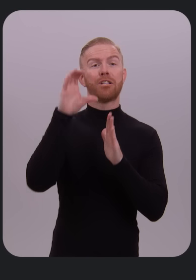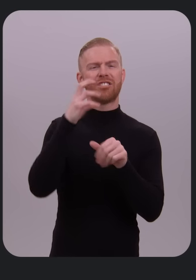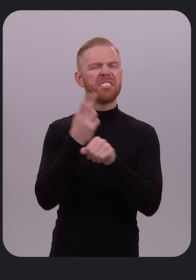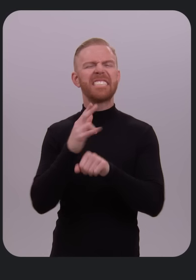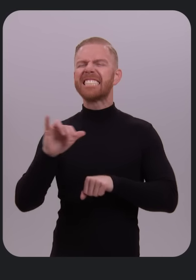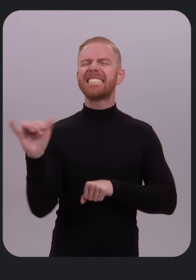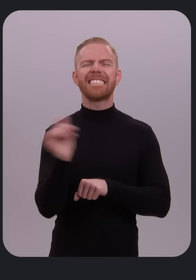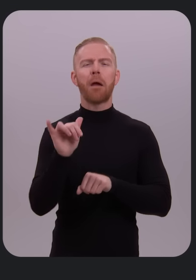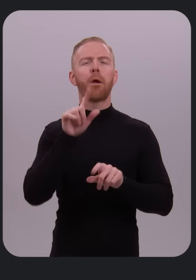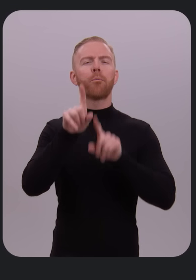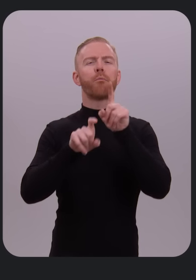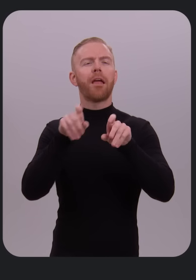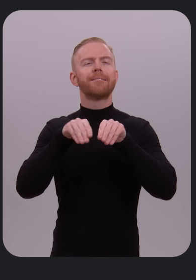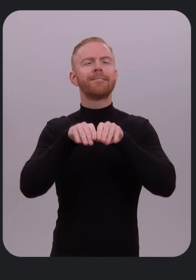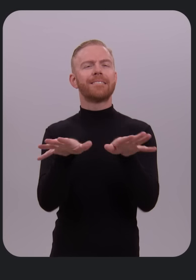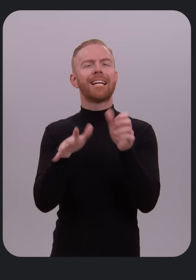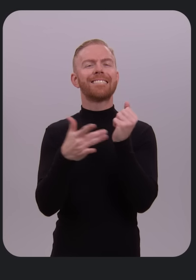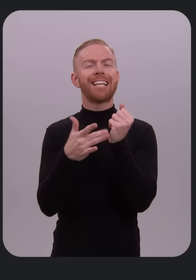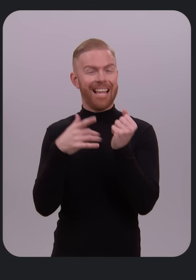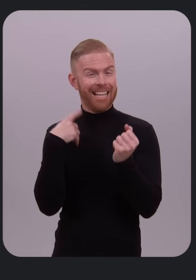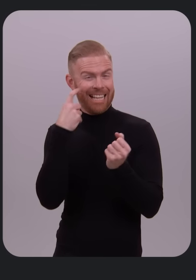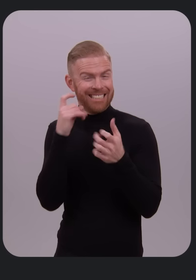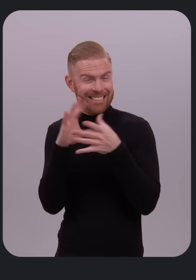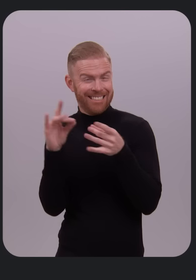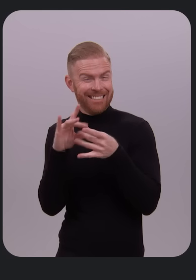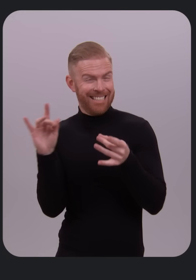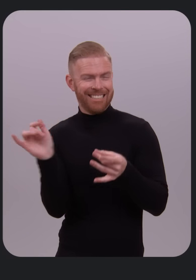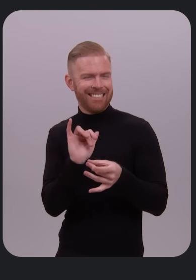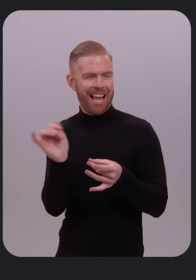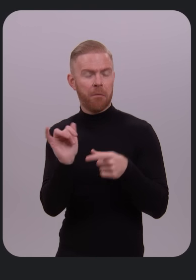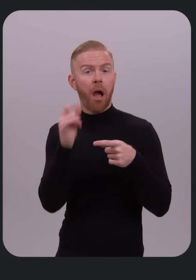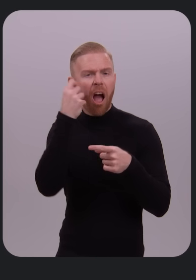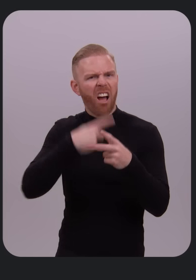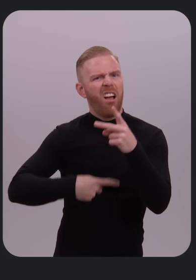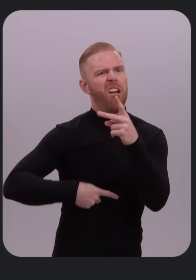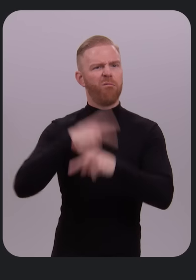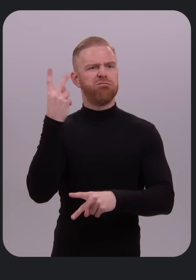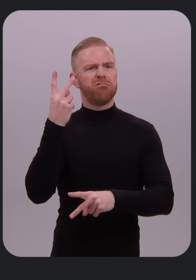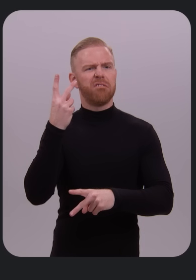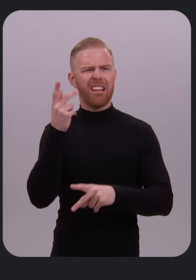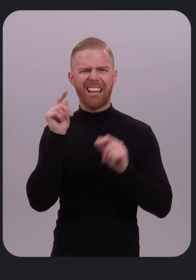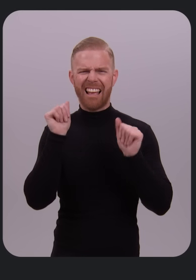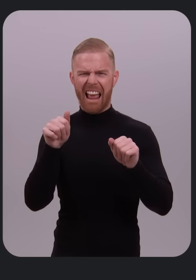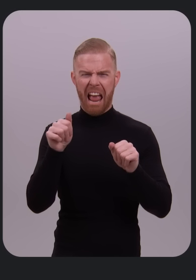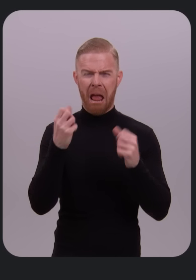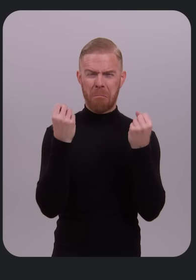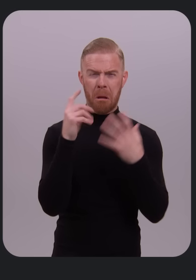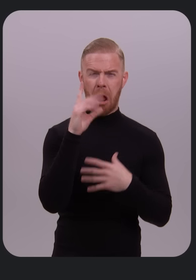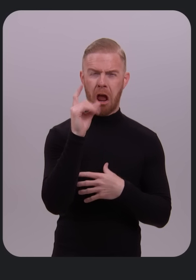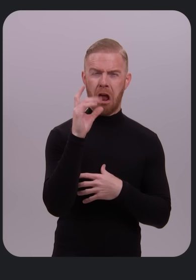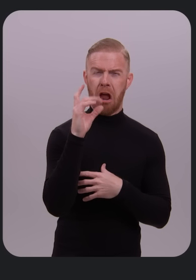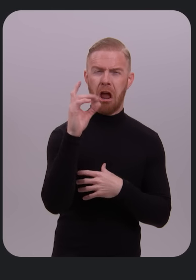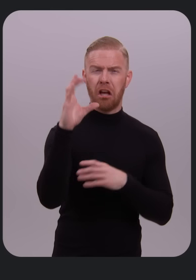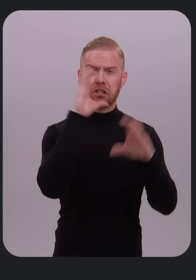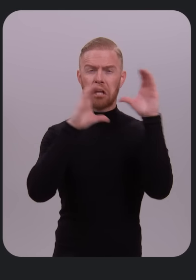you just heard about, but multiplied. It can issue dozens, or even hundreds, of searches on your behalf.